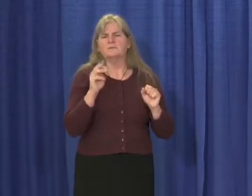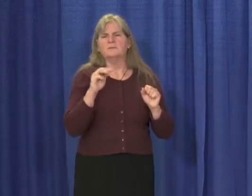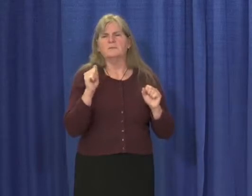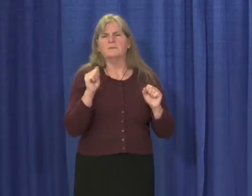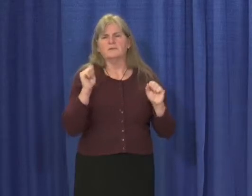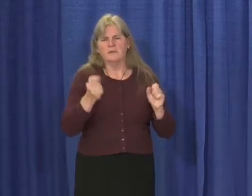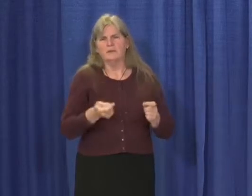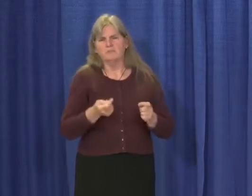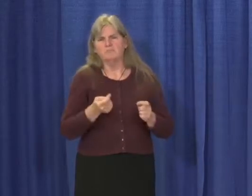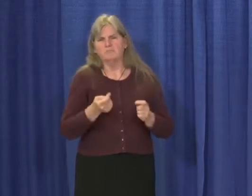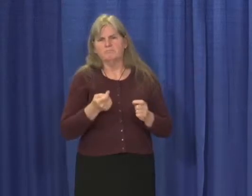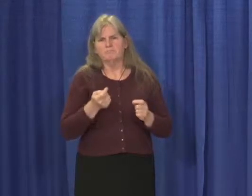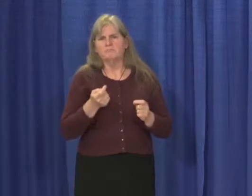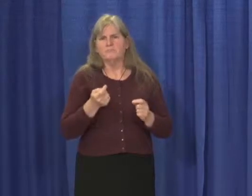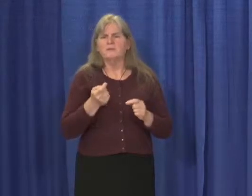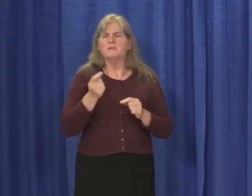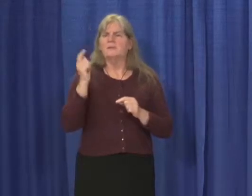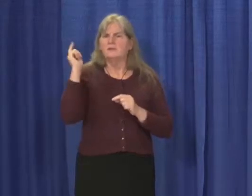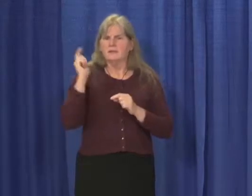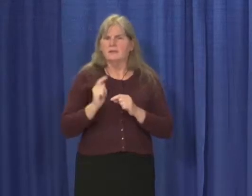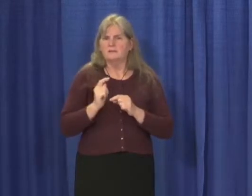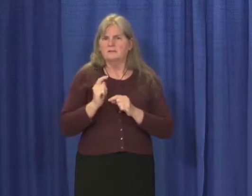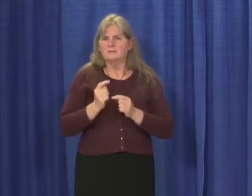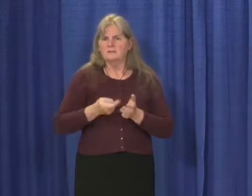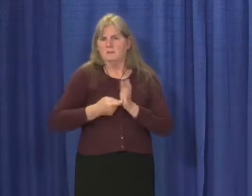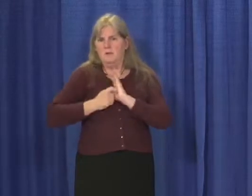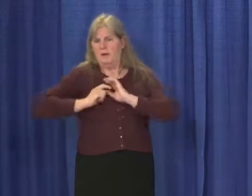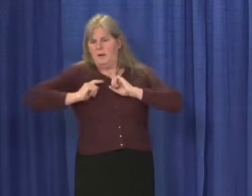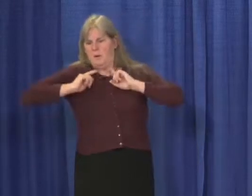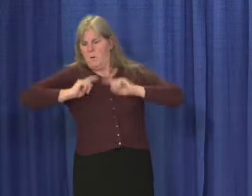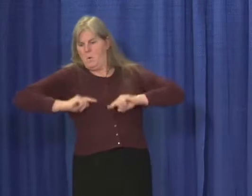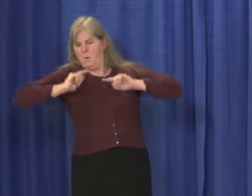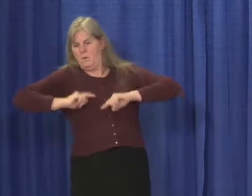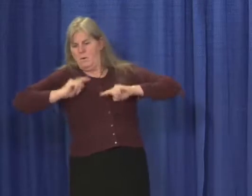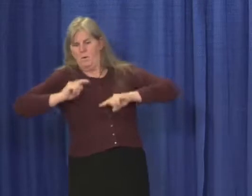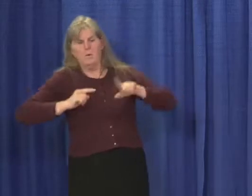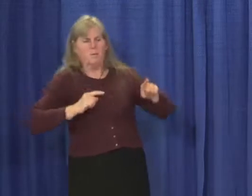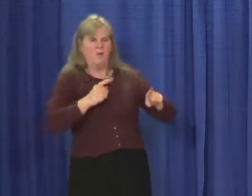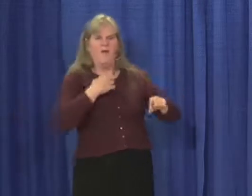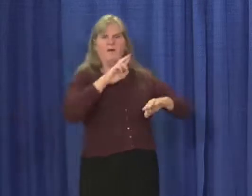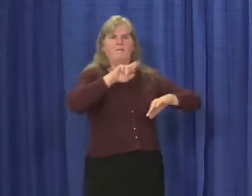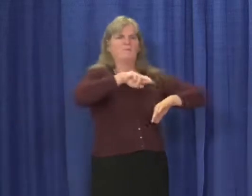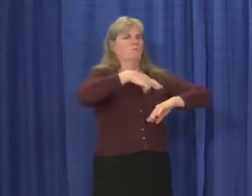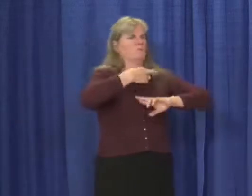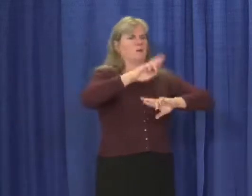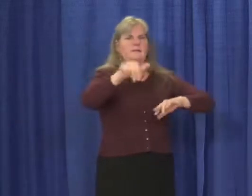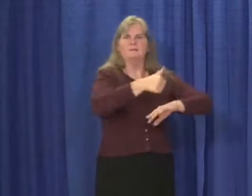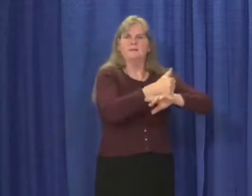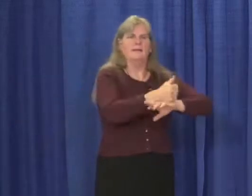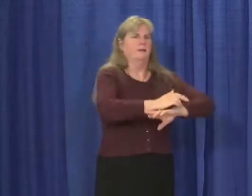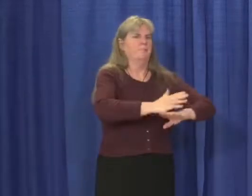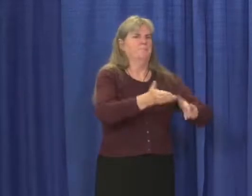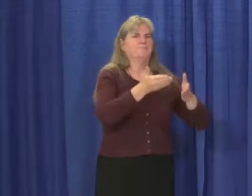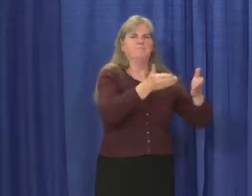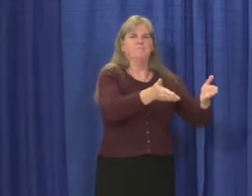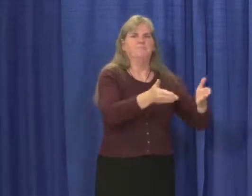afforded to us. Pat: We will move to Amy from the Canadian press.